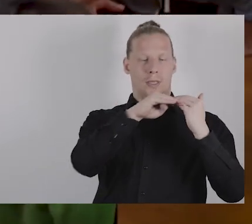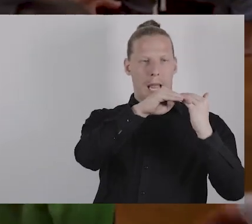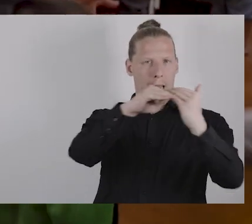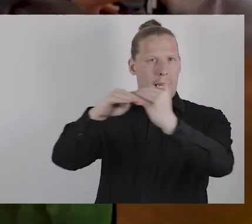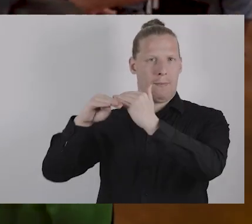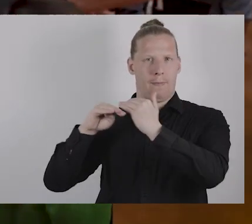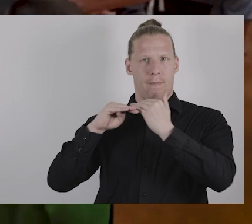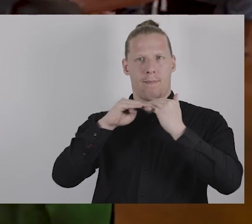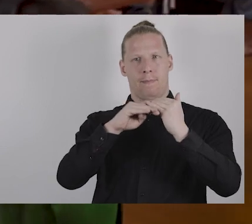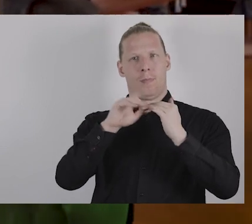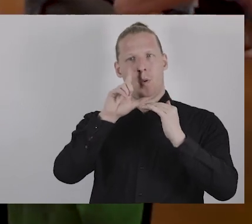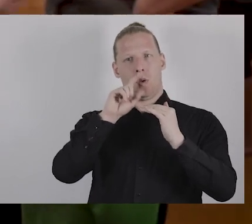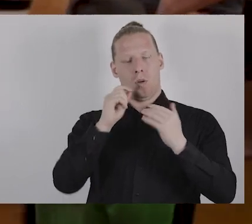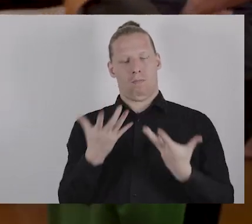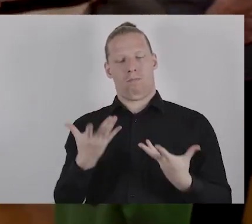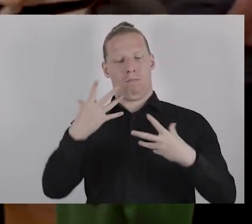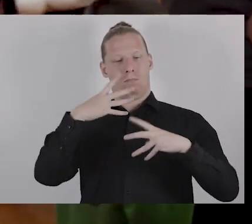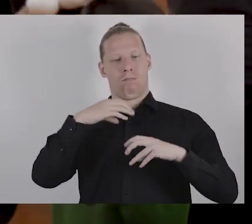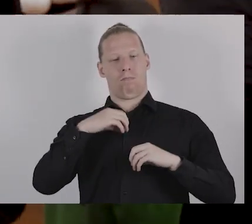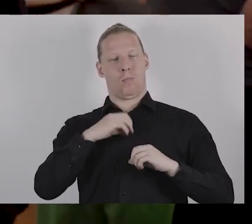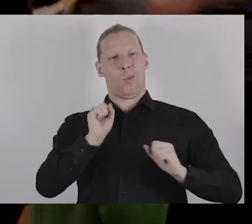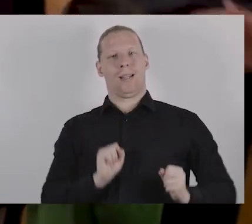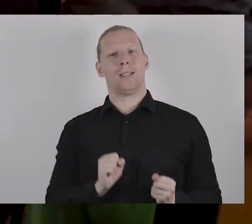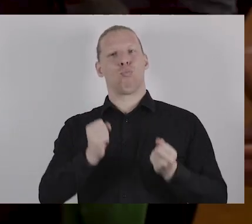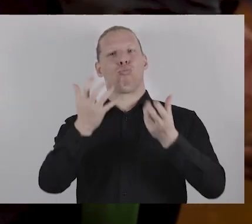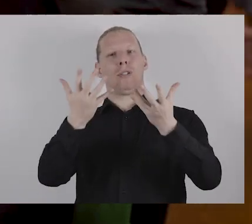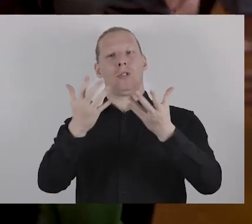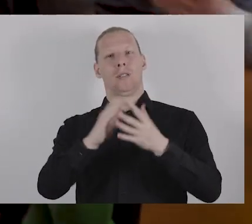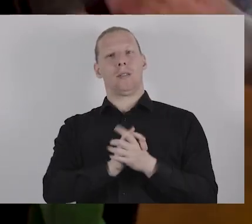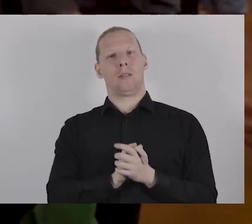and to have more events